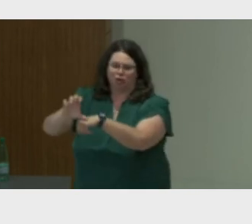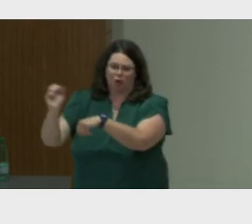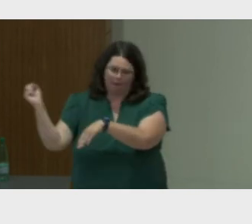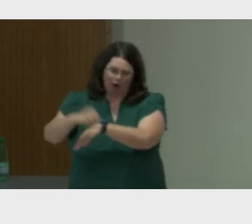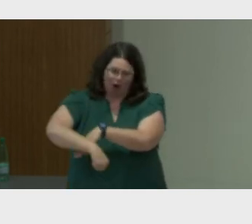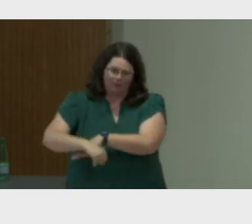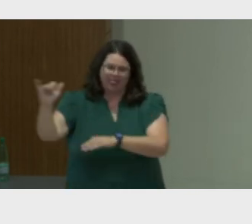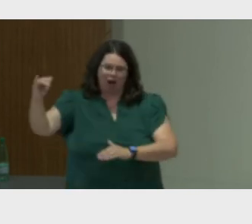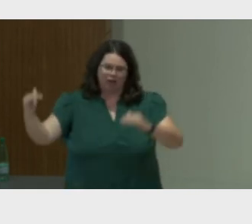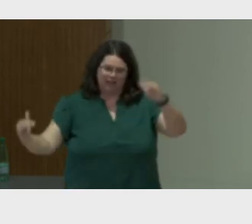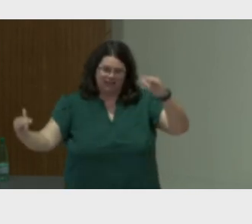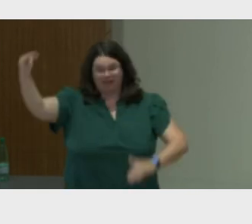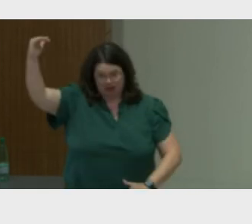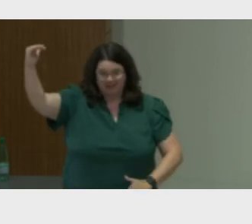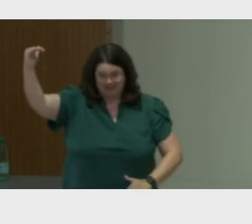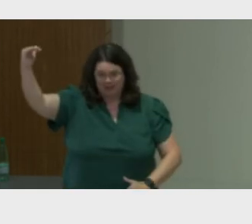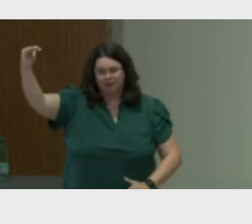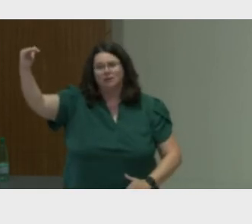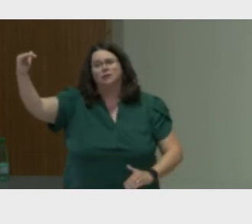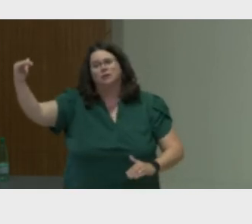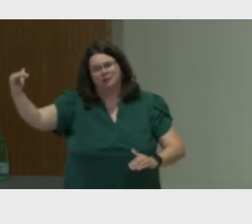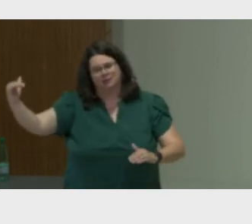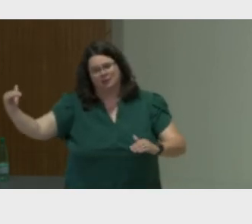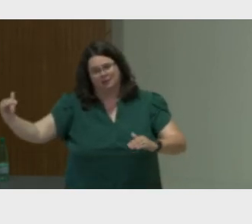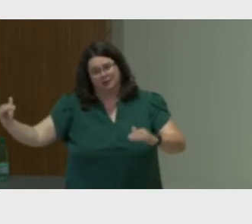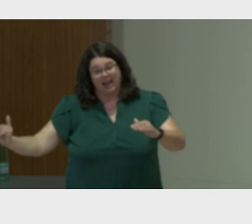and marginalising mentality of today's society.